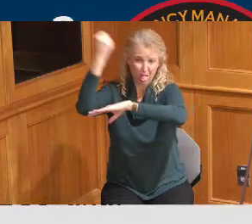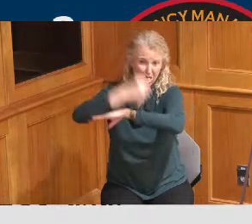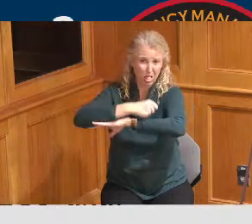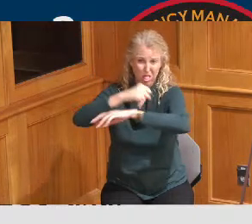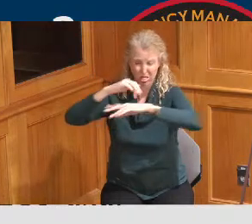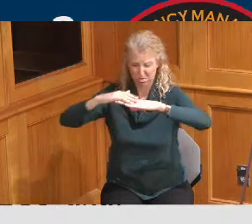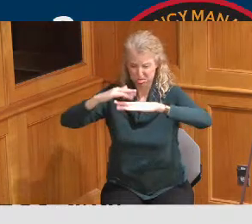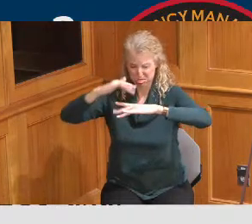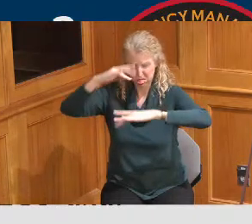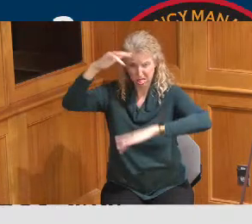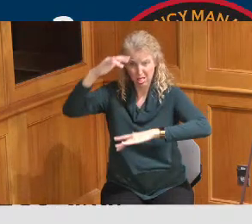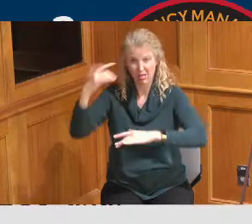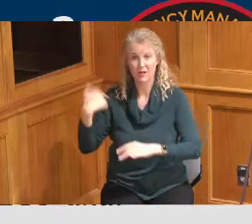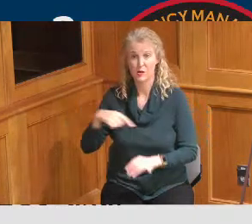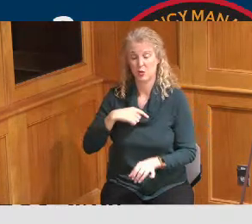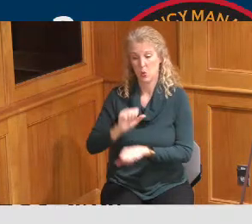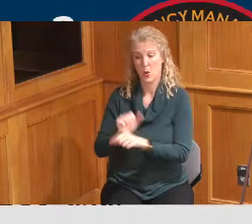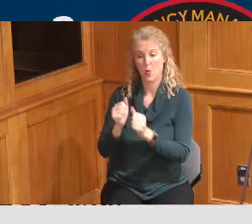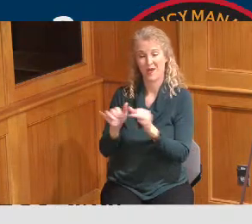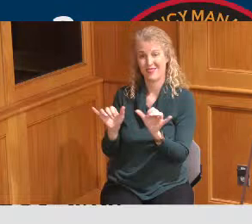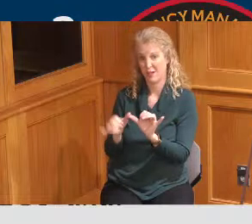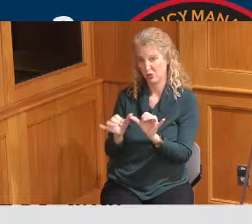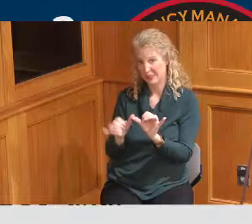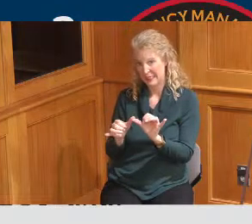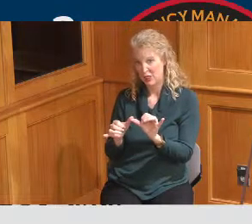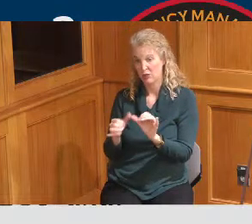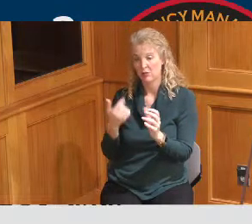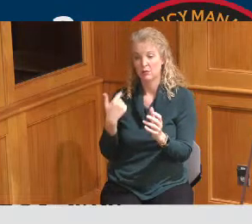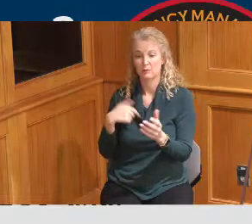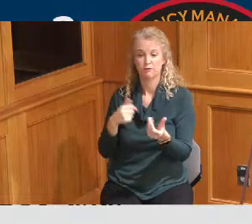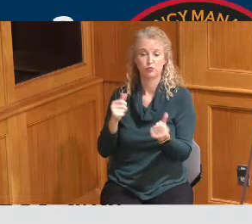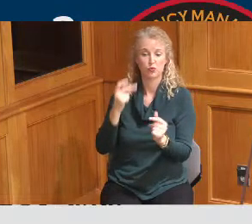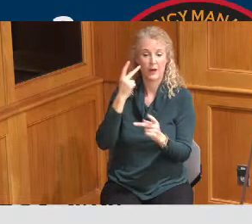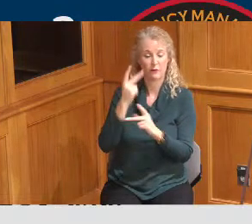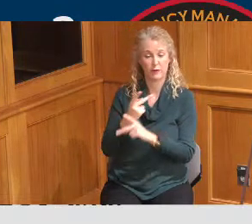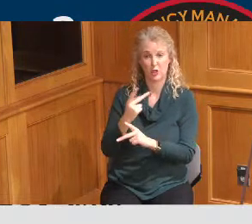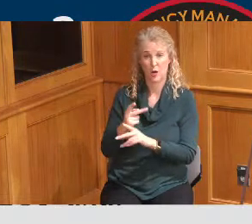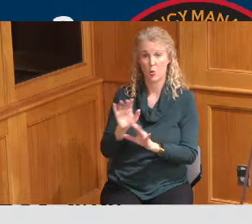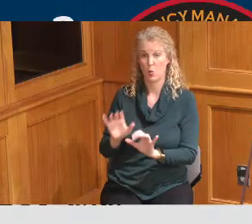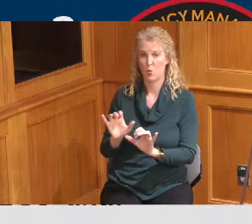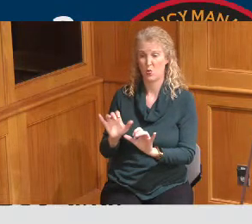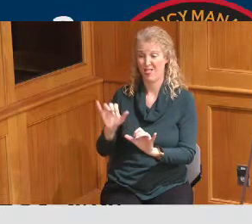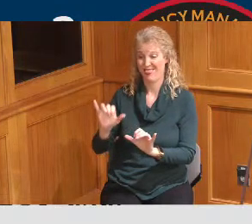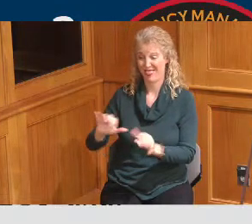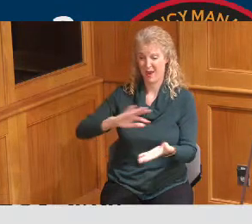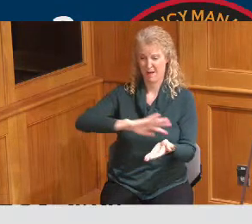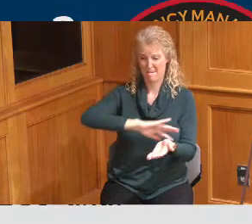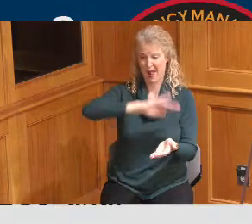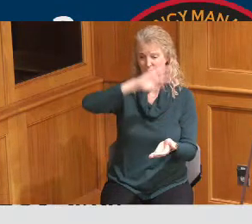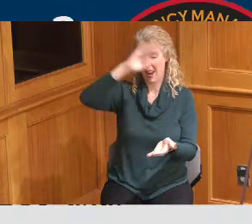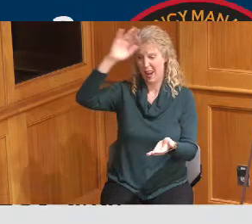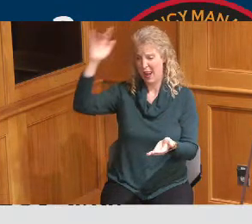with the Engineer and others we've identified if we have to sort of you had Ike again or something